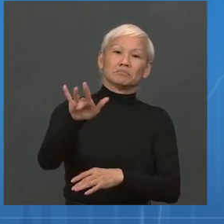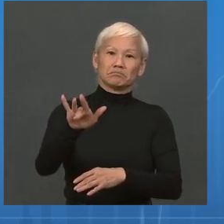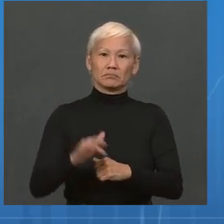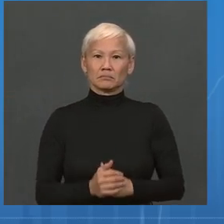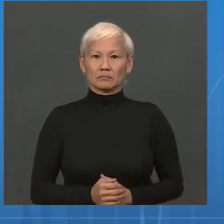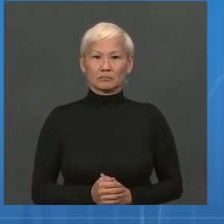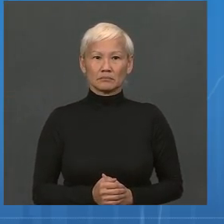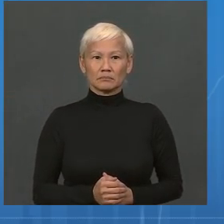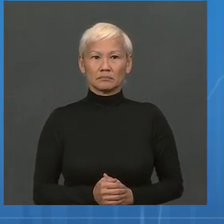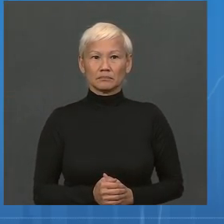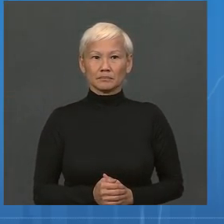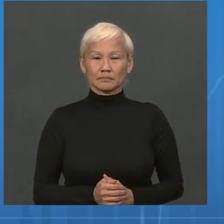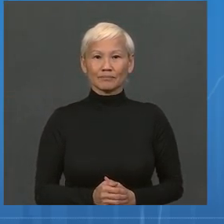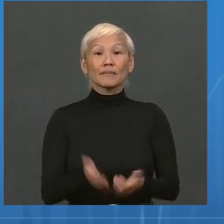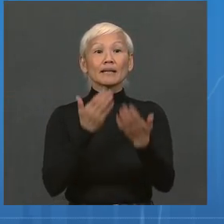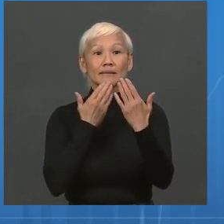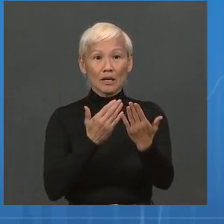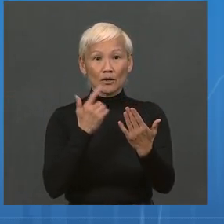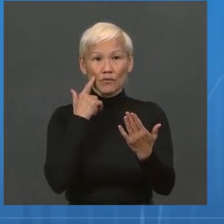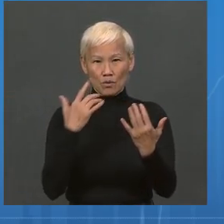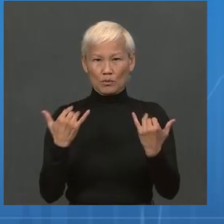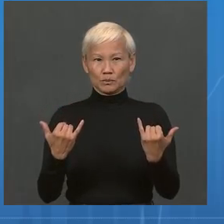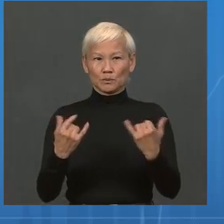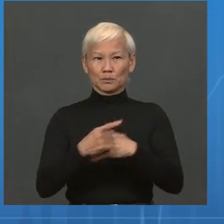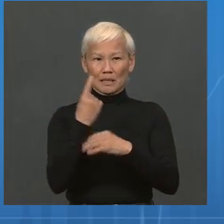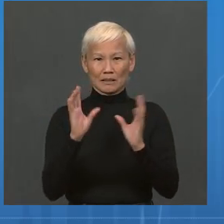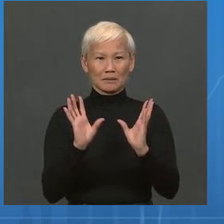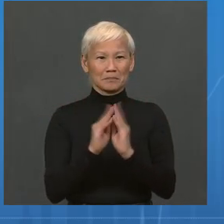Thank you for today's briefing. And we look forward to the next one.